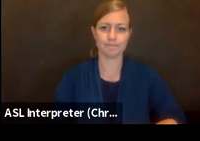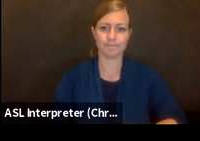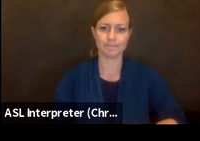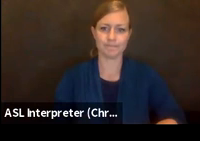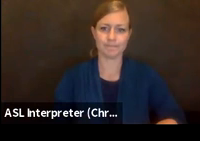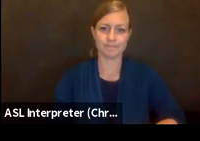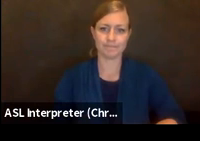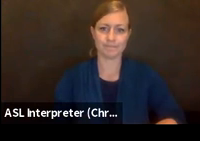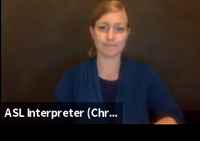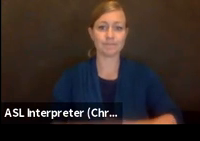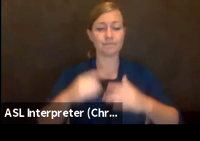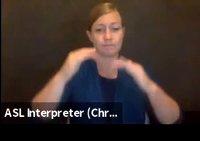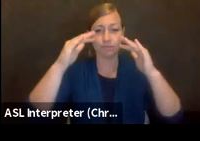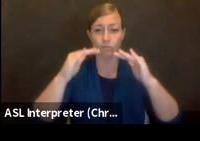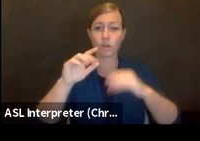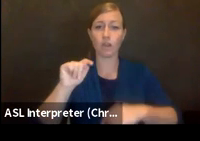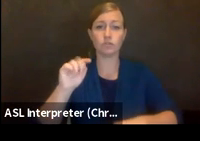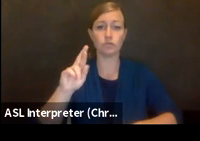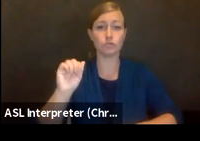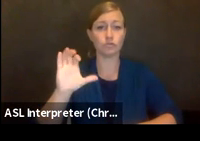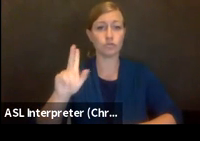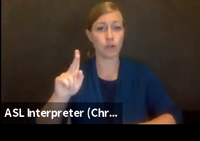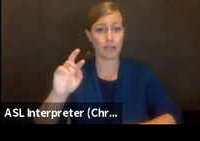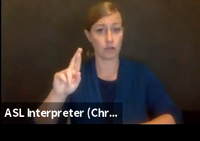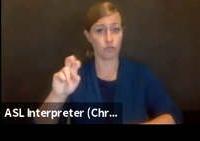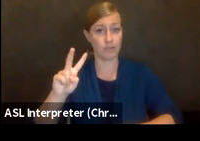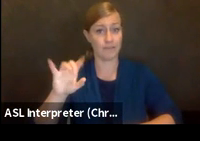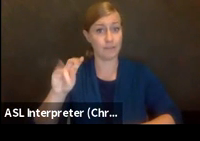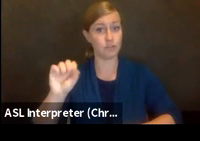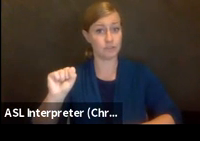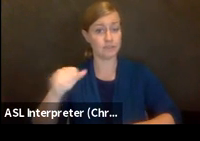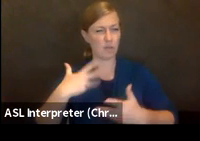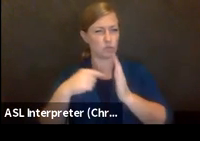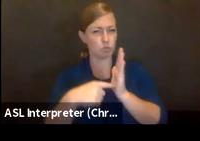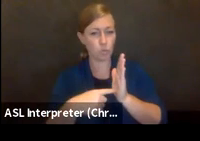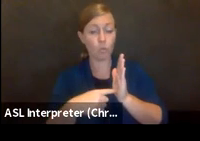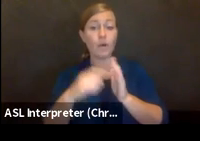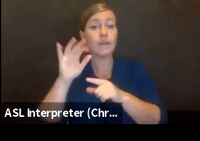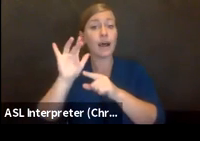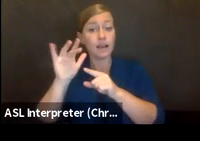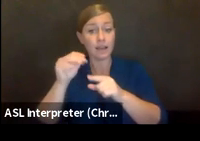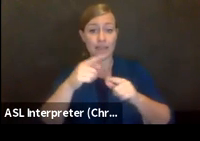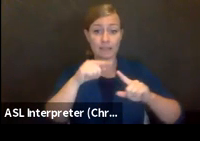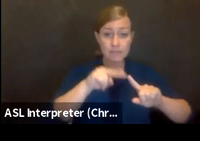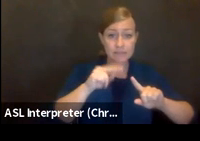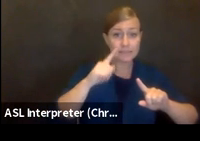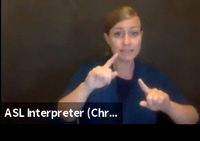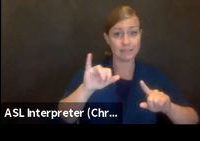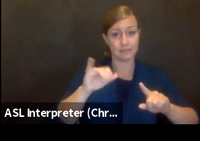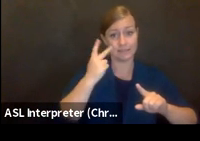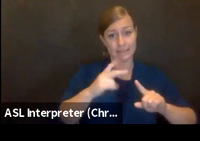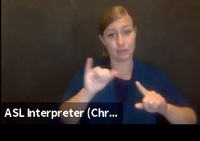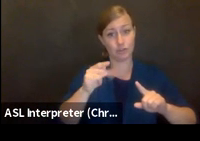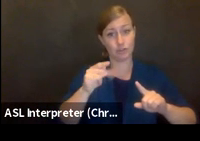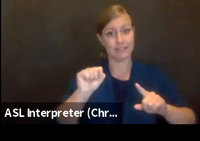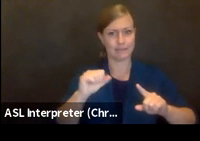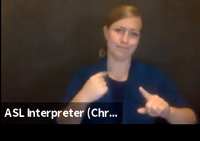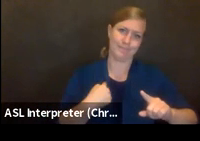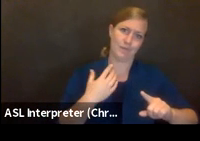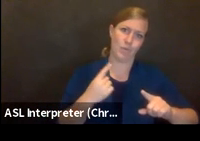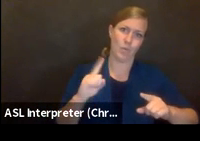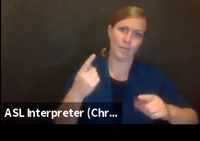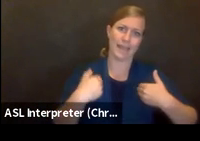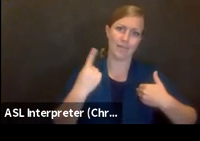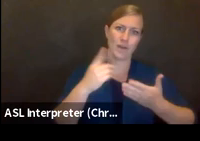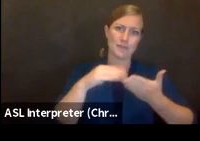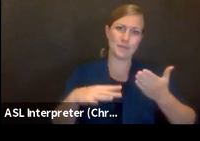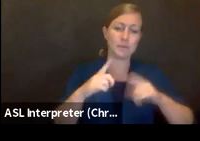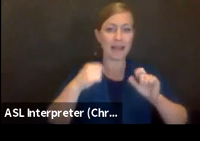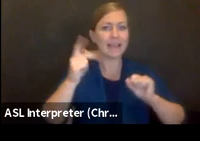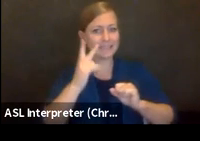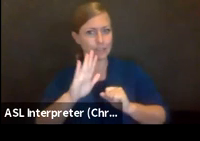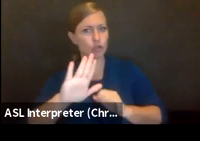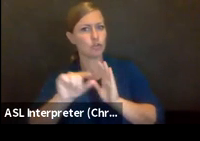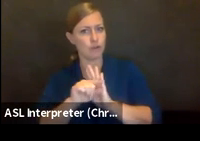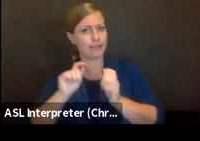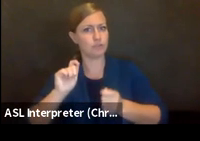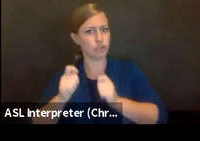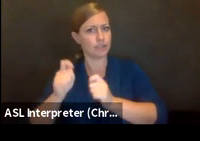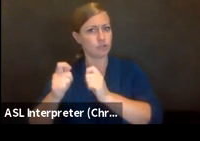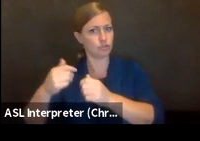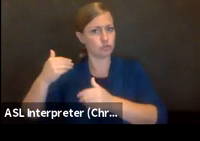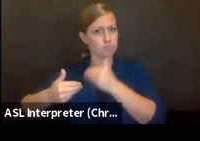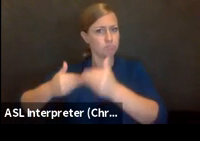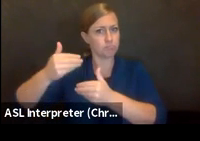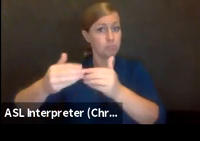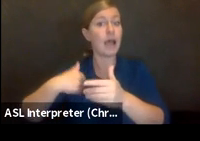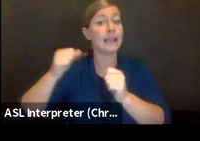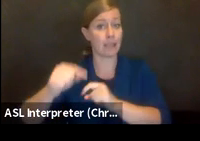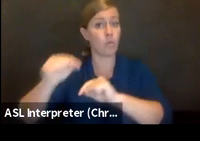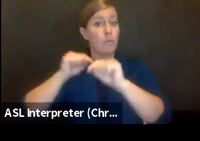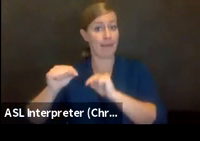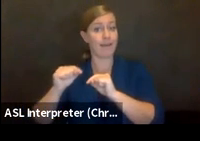ESD 189 - Amy Colburn: And track revisions is one that I just wanted to point out, if I look at track revisions and then go to Janice. She's my only student, I can see how her grade for this assignment has changed over time. And I could revert to a previous grade. So just kind of a nice